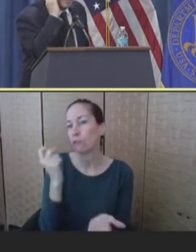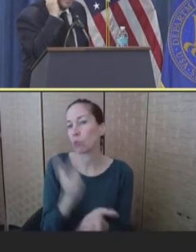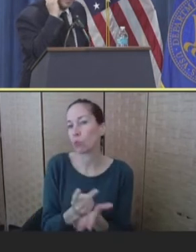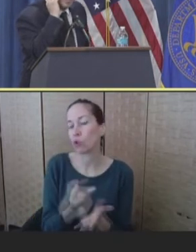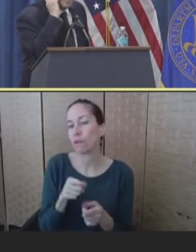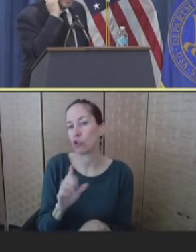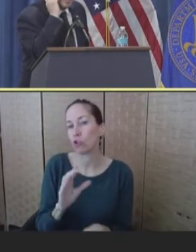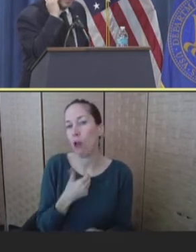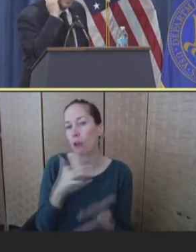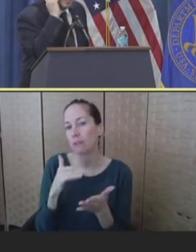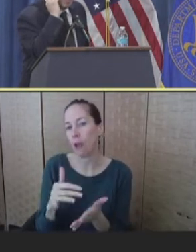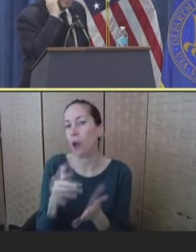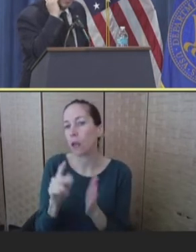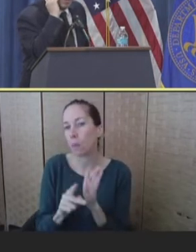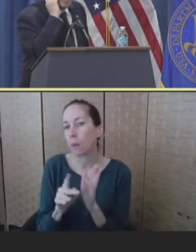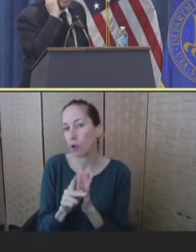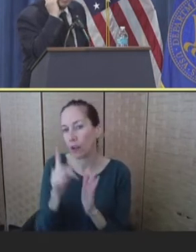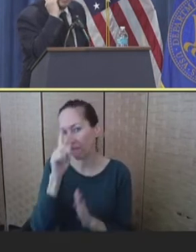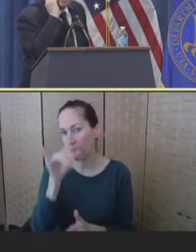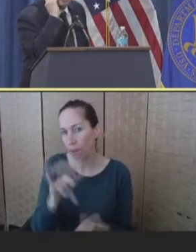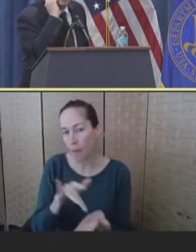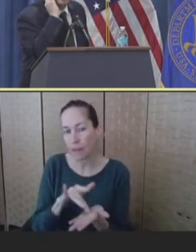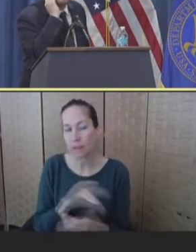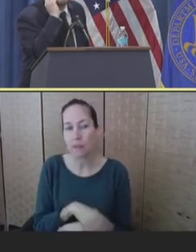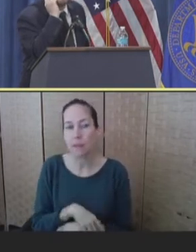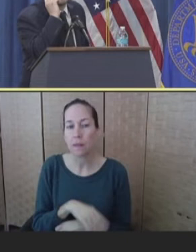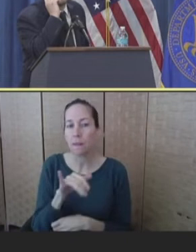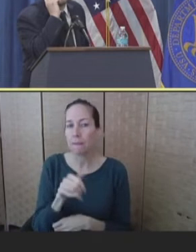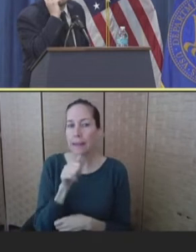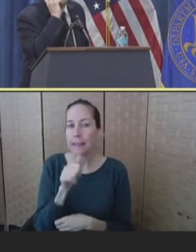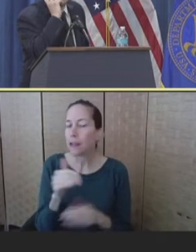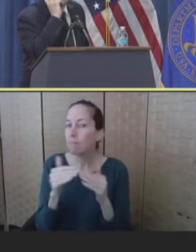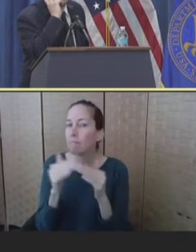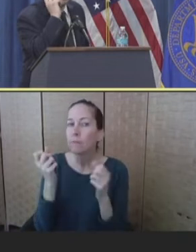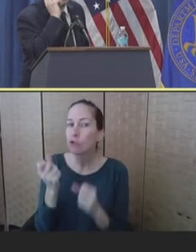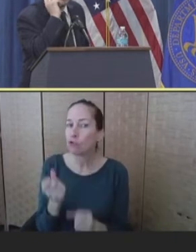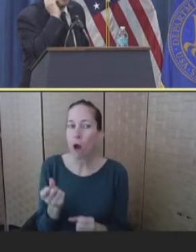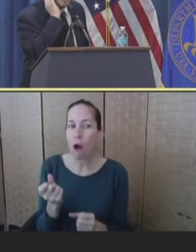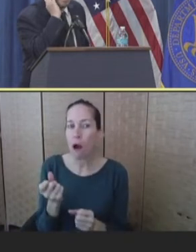And you'll see that it's not quite as strong as the effect size we saw it for the influenza vaccination.